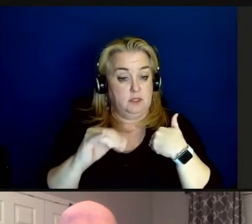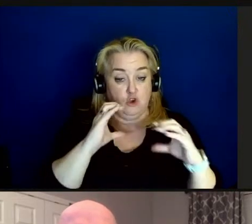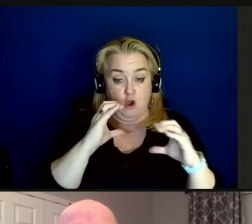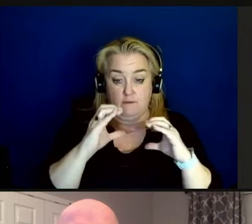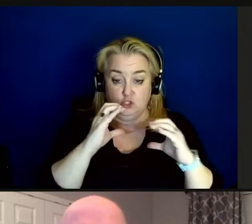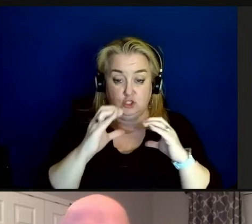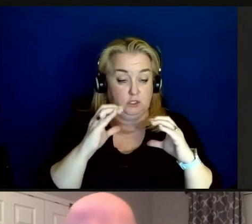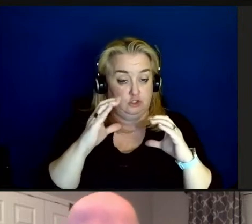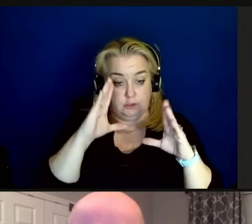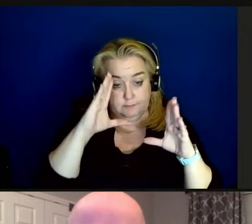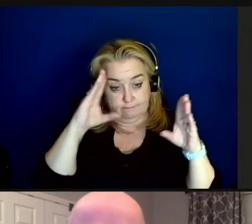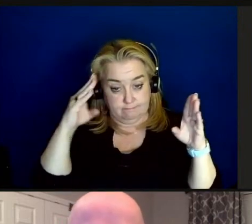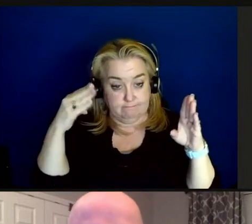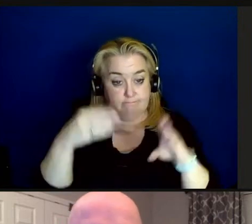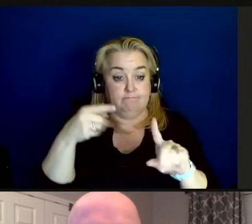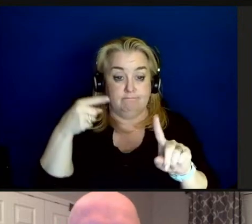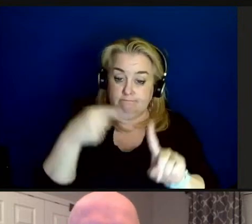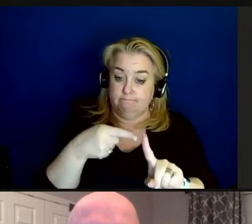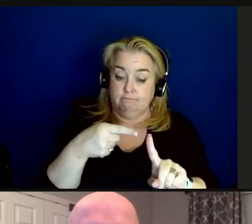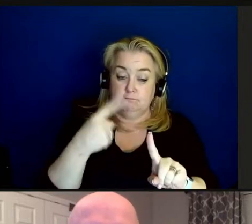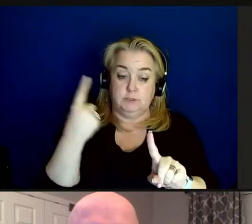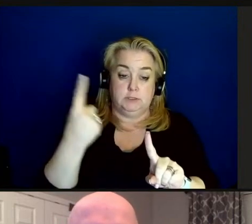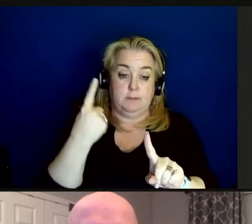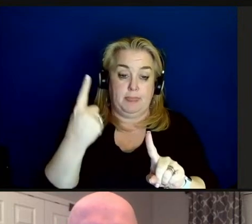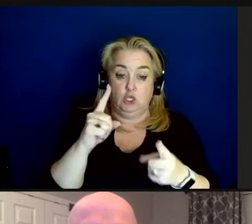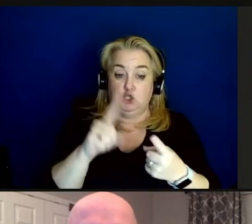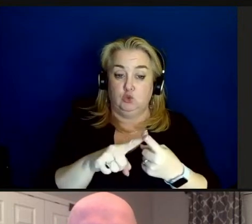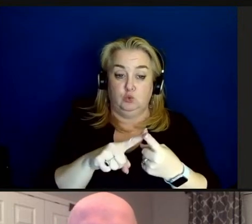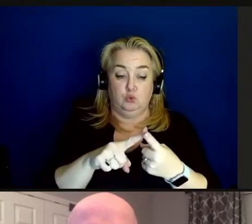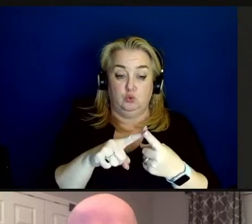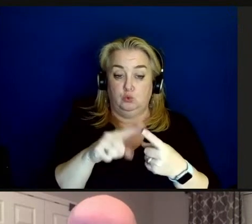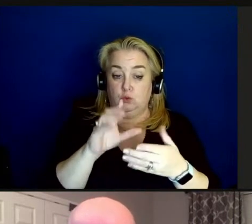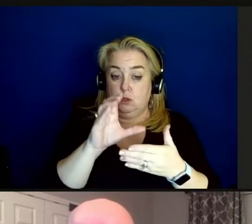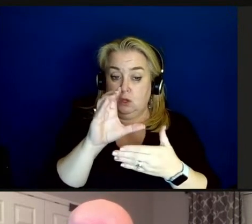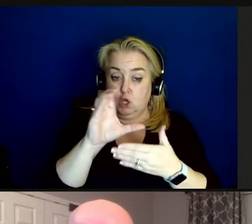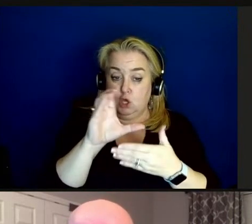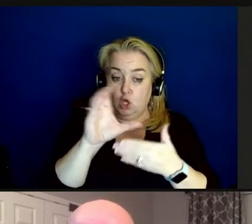ASIDE NEXT MONTH AT THE LATEST